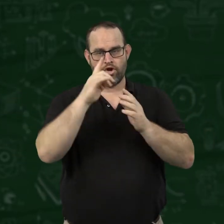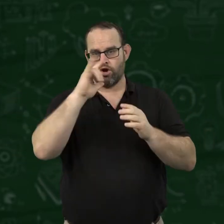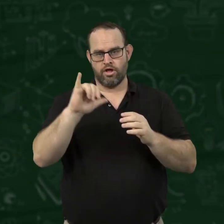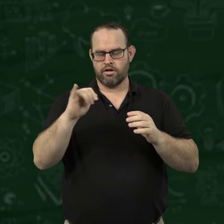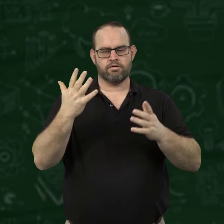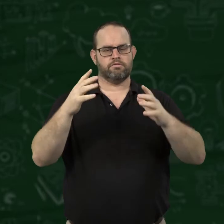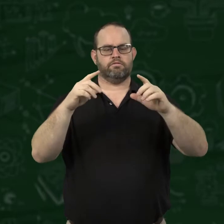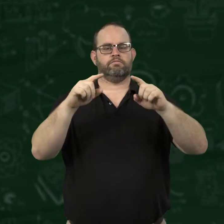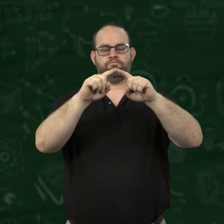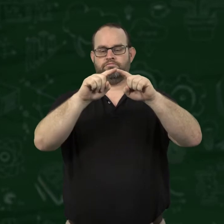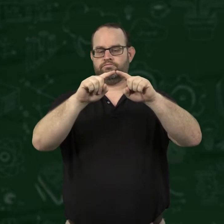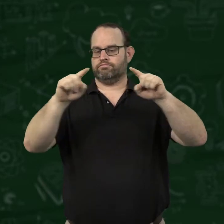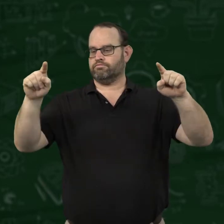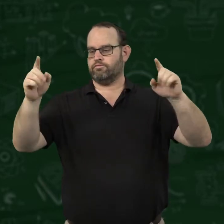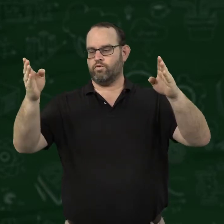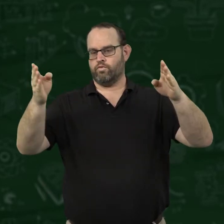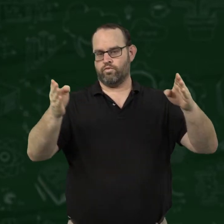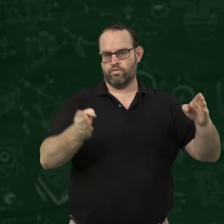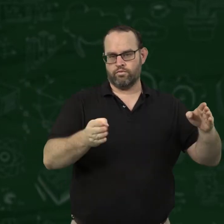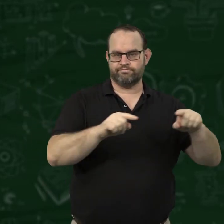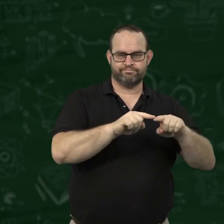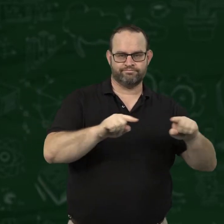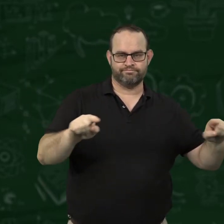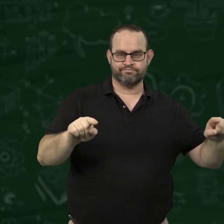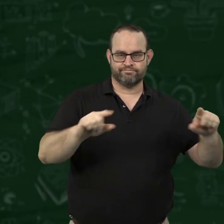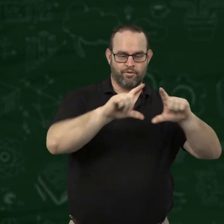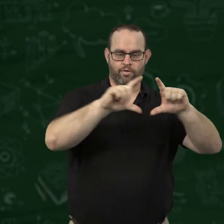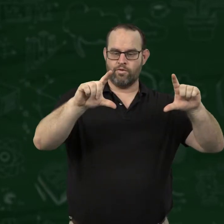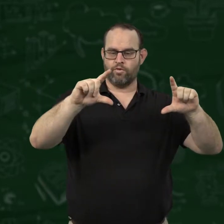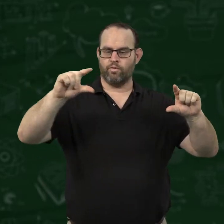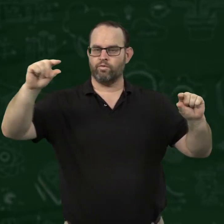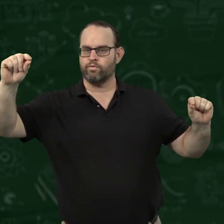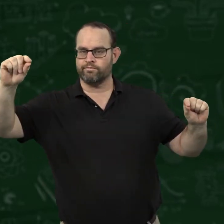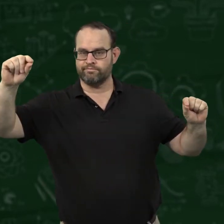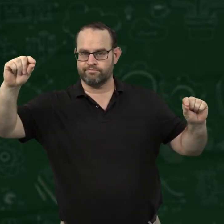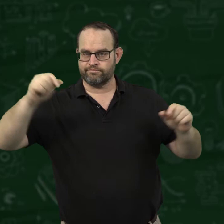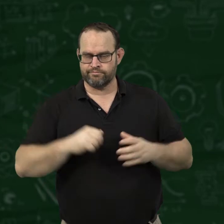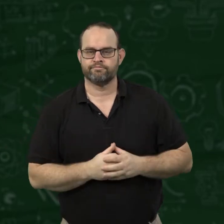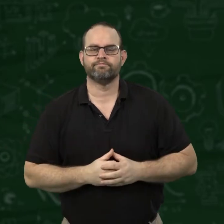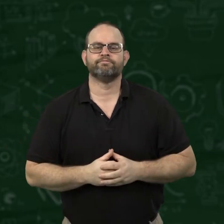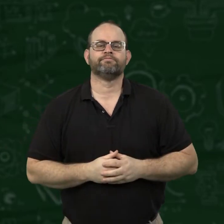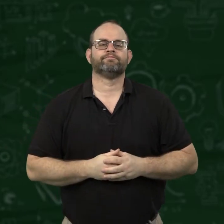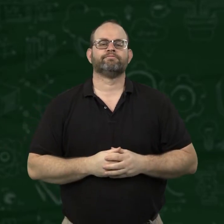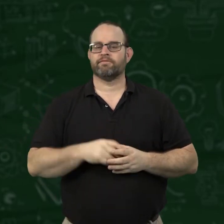A parallelogram has opposite sides that are parallel, these sides connect at an angle.